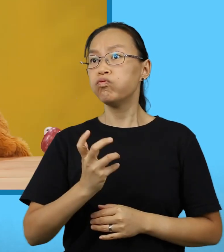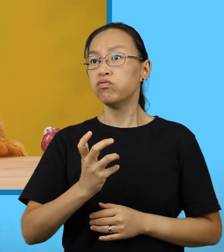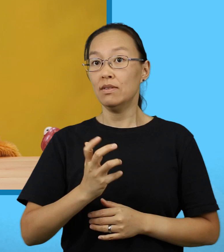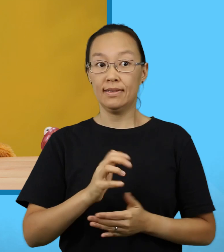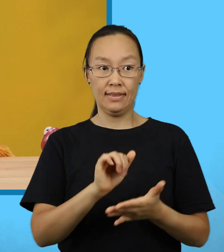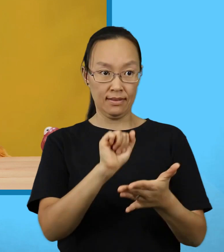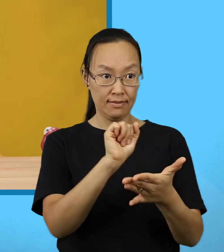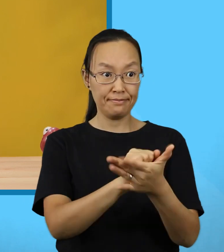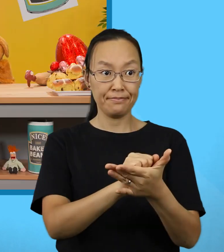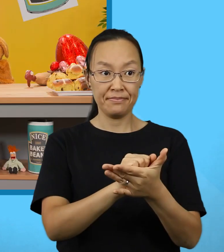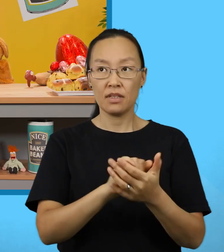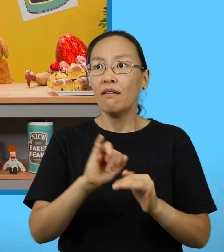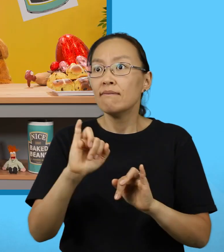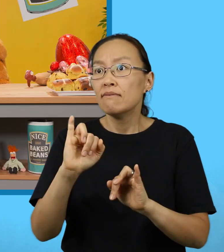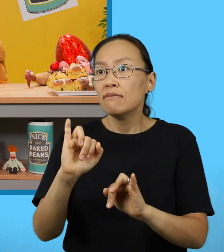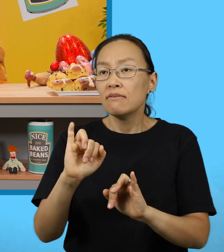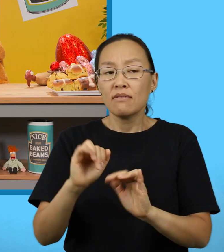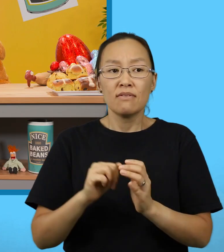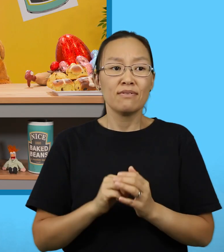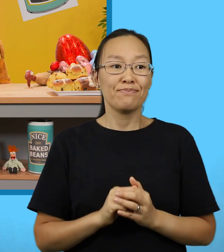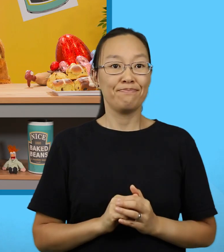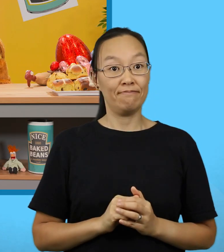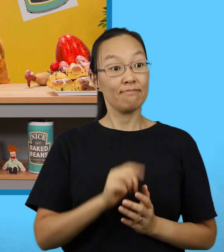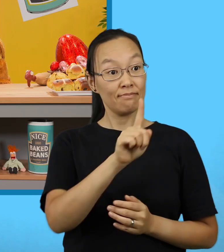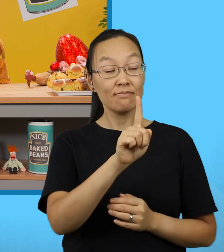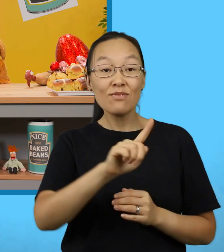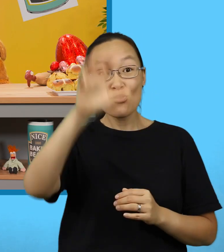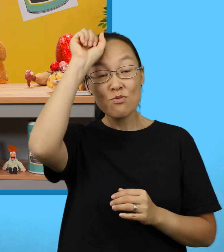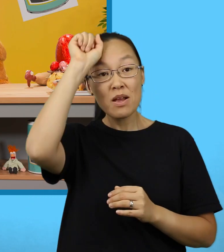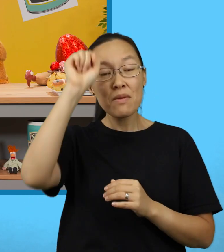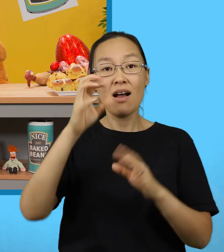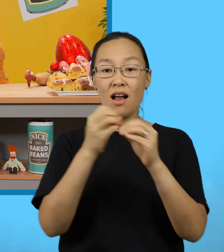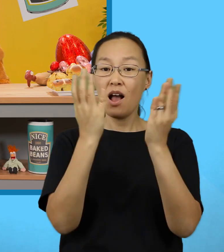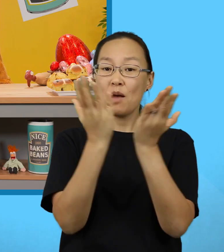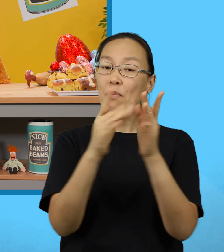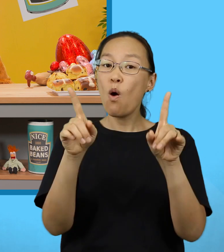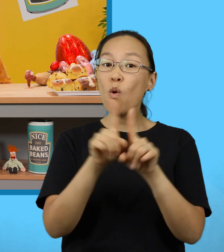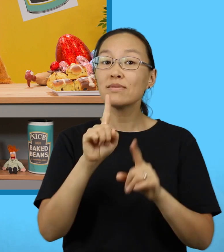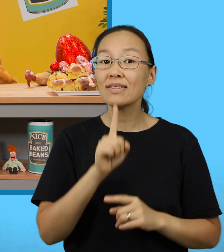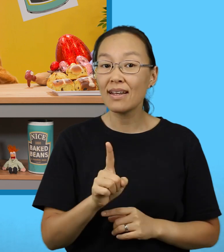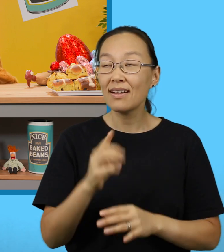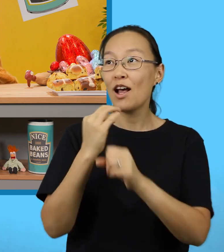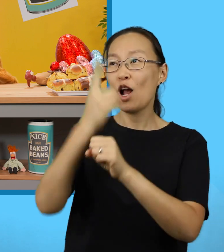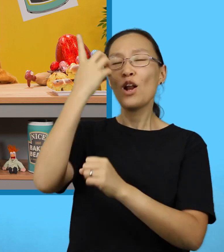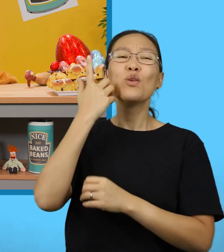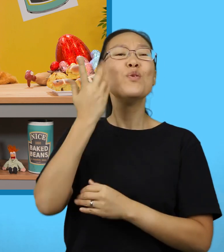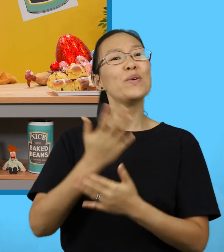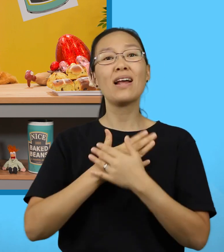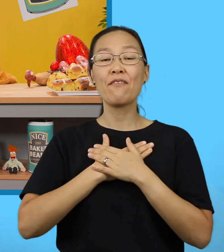Oh dear. But remember, the Bible also tells us that God is all-loving. So He doesn't want to just judge us